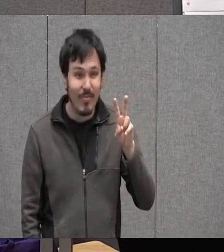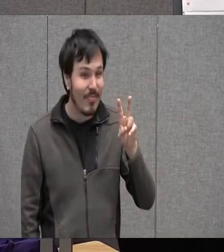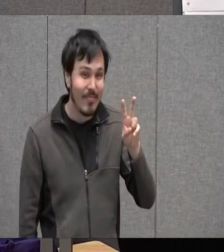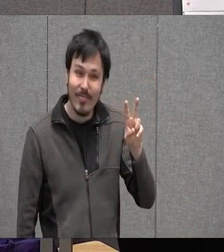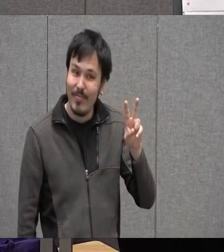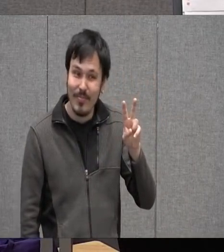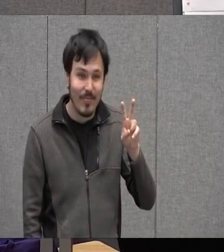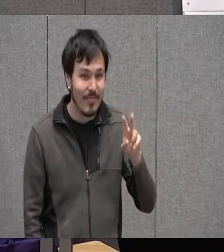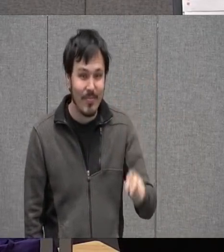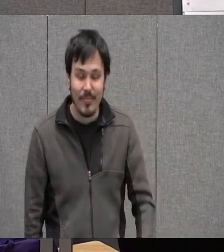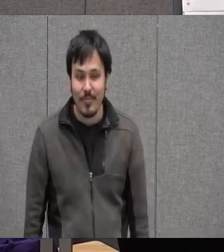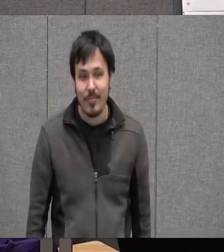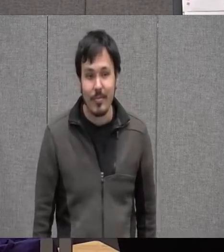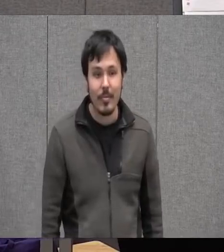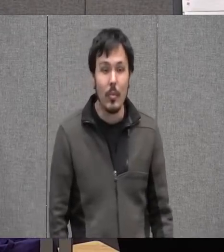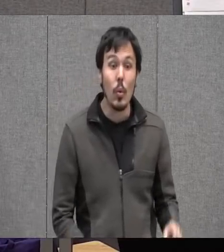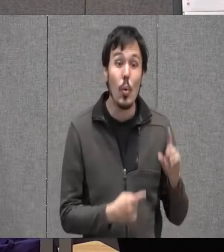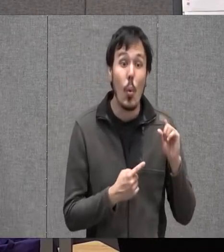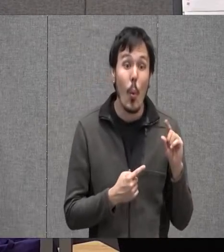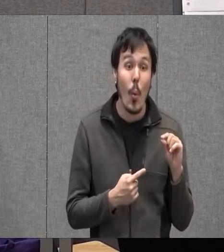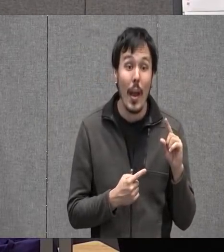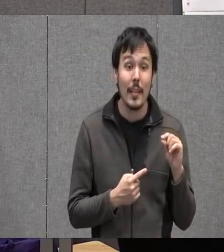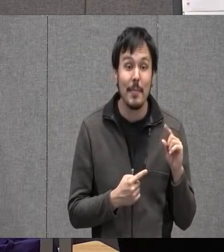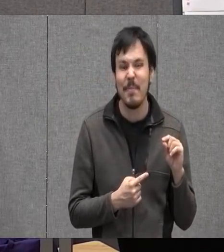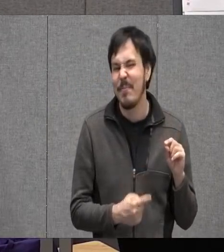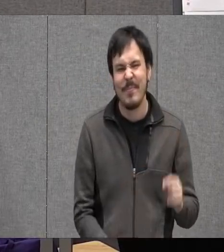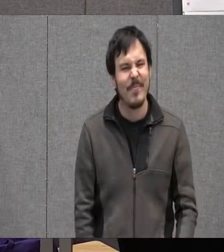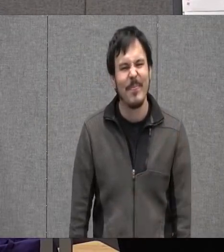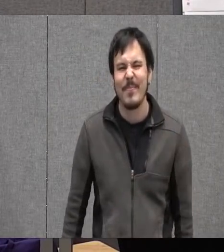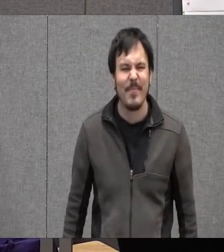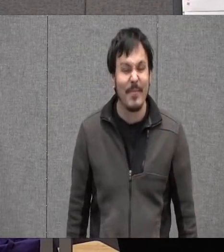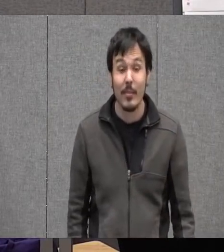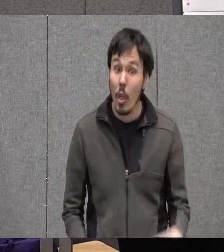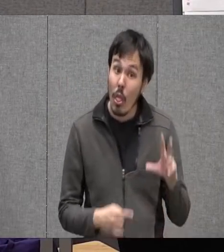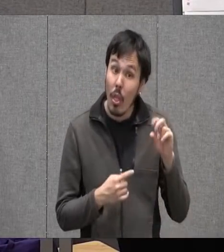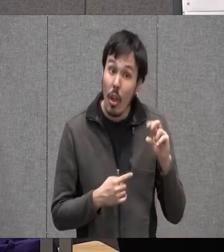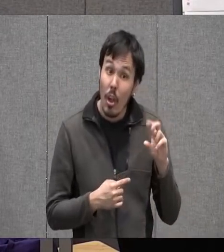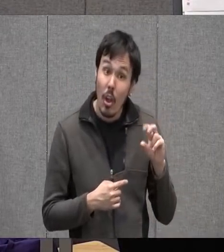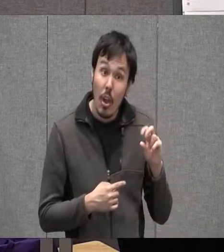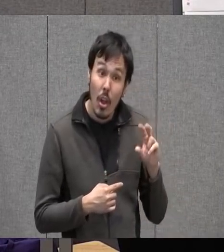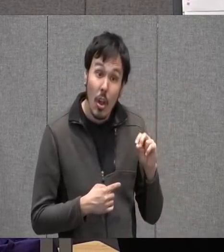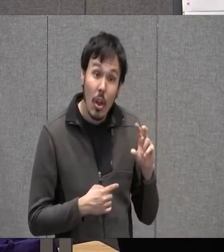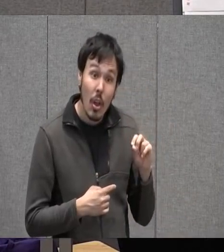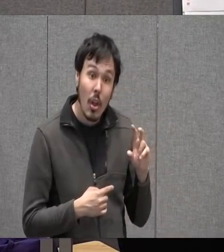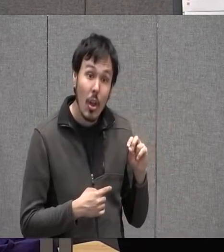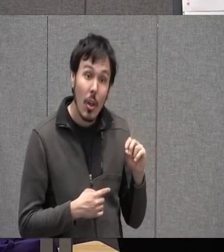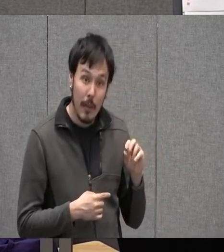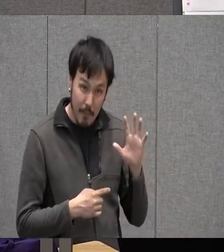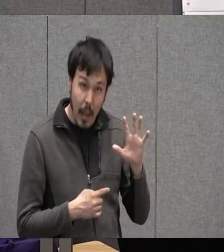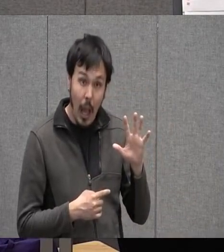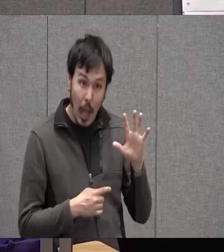All right, 20? Nope, that won't work. 30, five will go into 30.